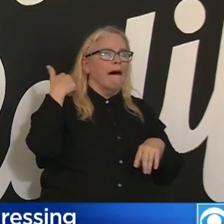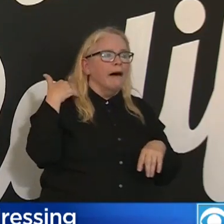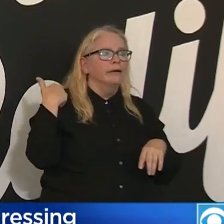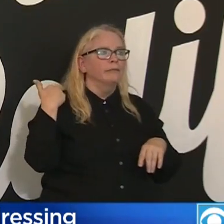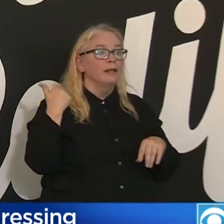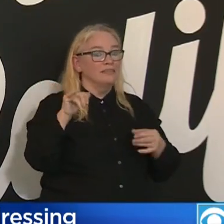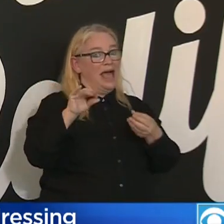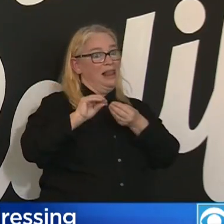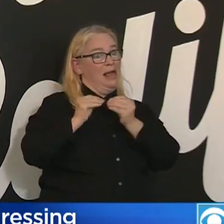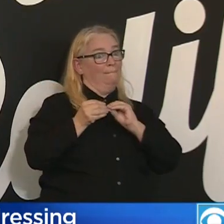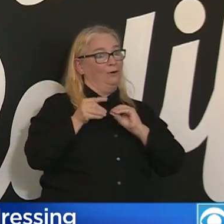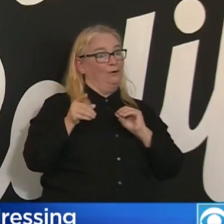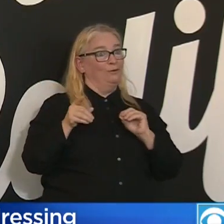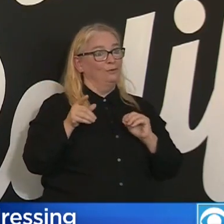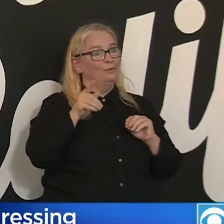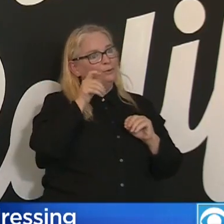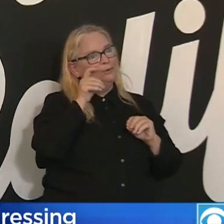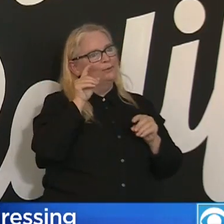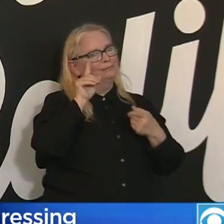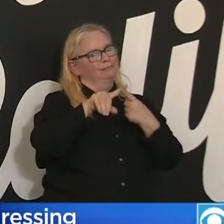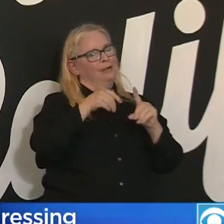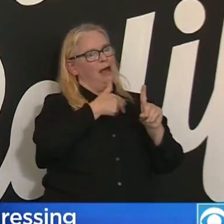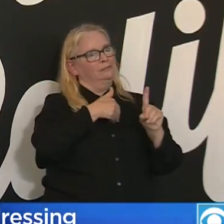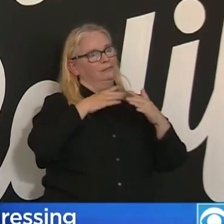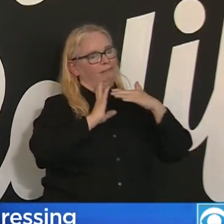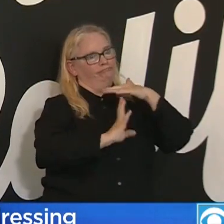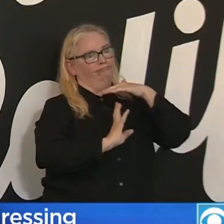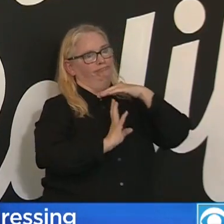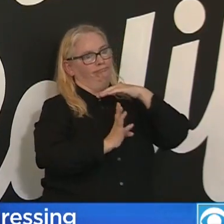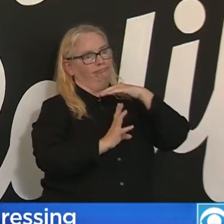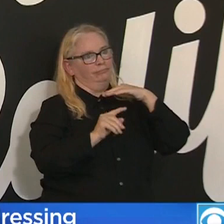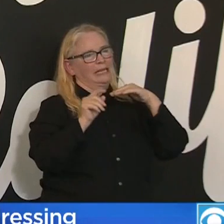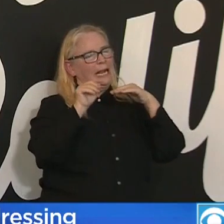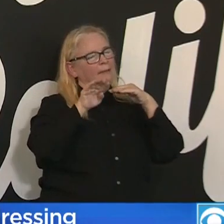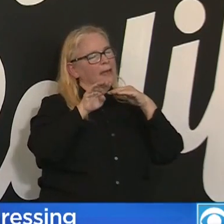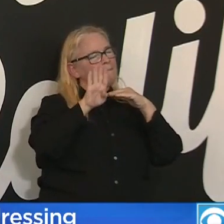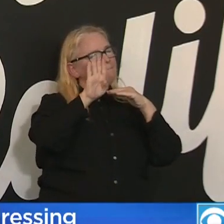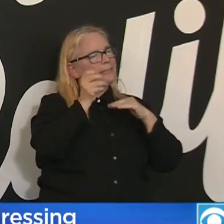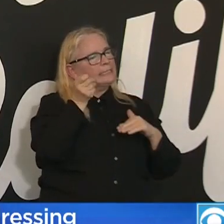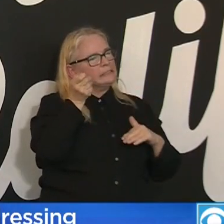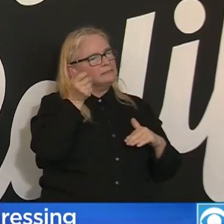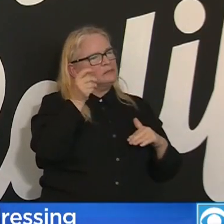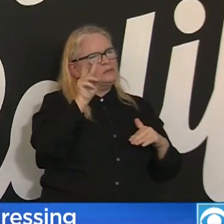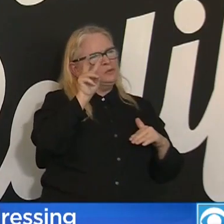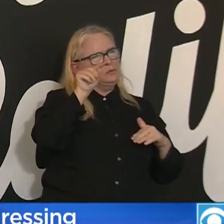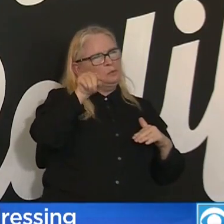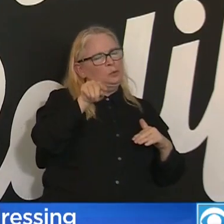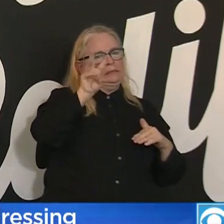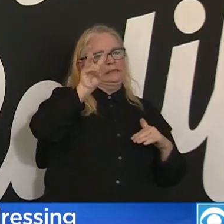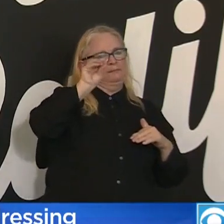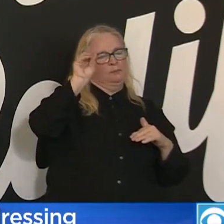SINGLE ONE OF THOSE FAMILIES. BY EXTENSION ALWAYS ARE CONCERNED, A NUMBER OF ICUS AND